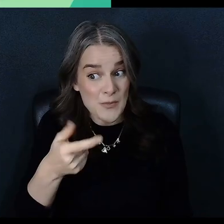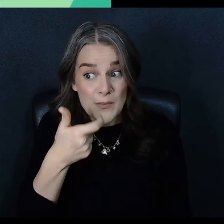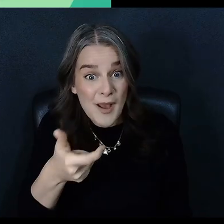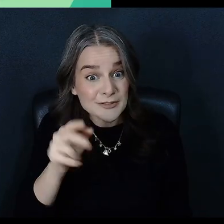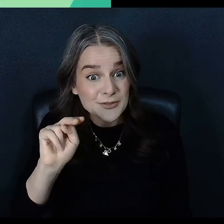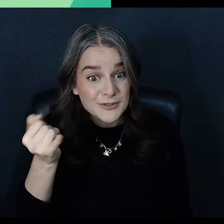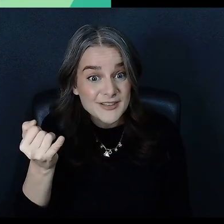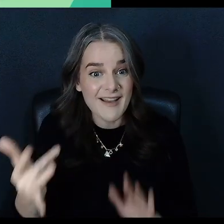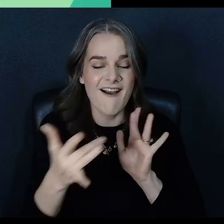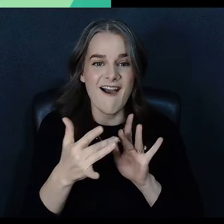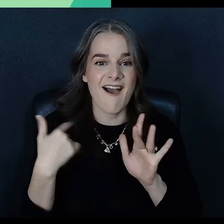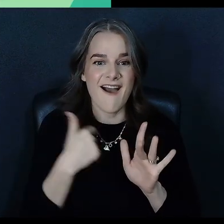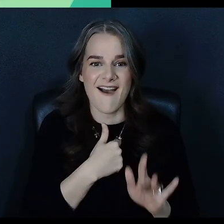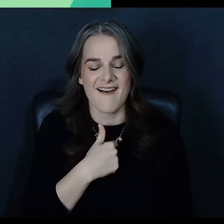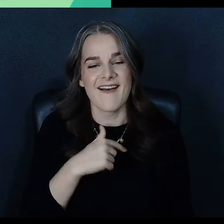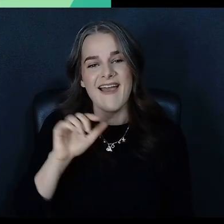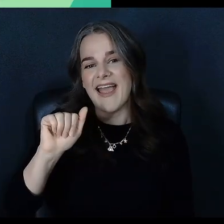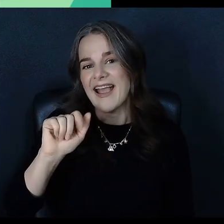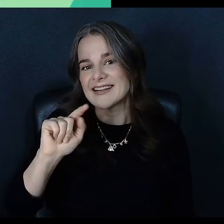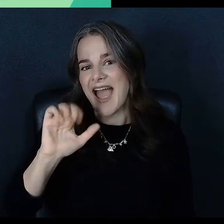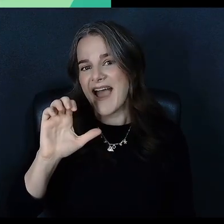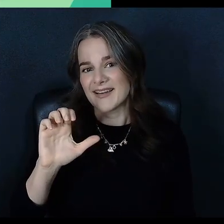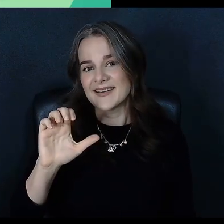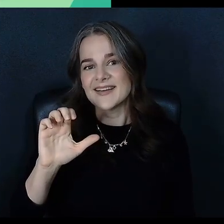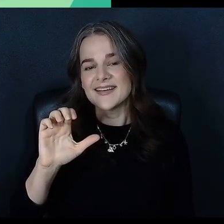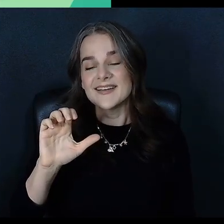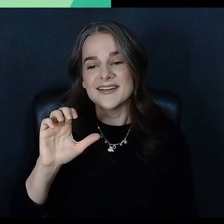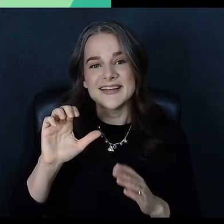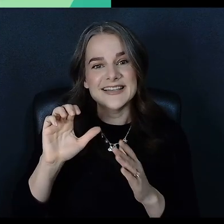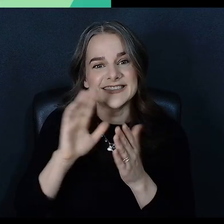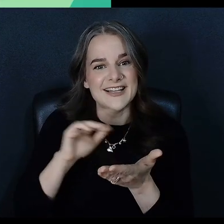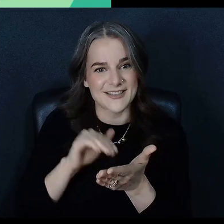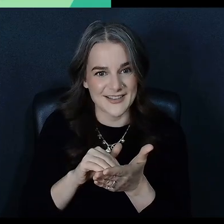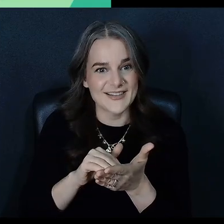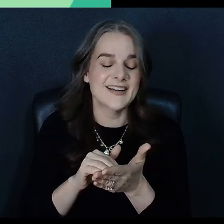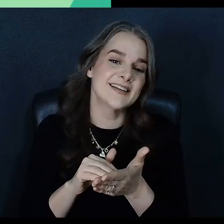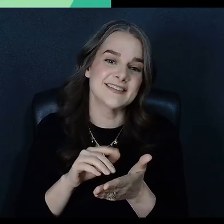We're at the ATAC Center at Disability Rights New Jersey. So you can check us out there.